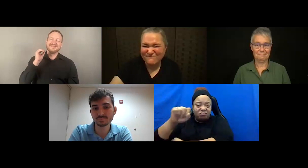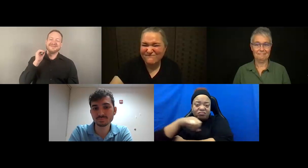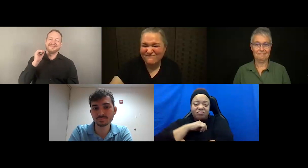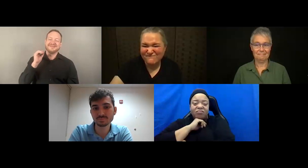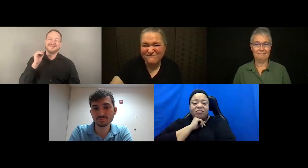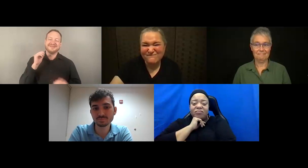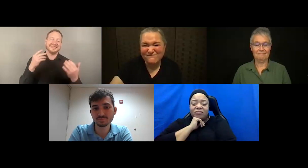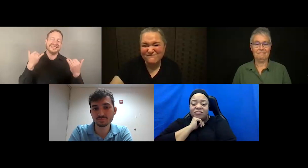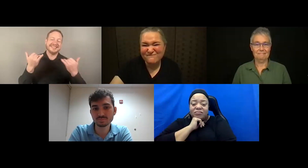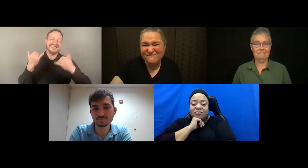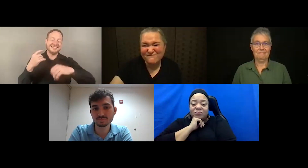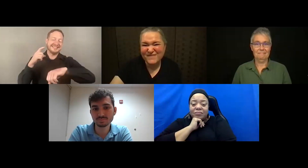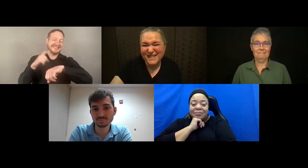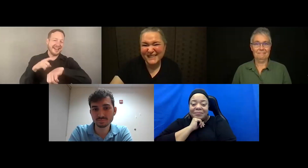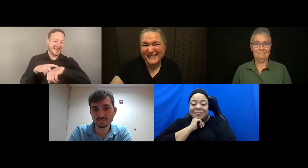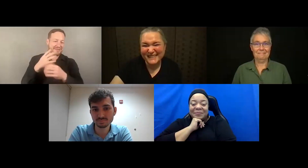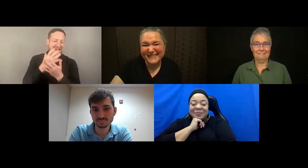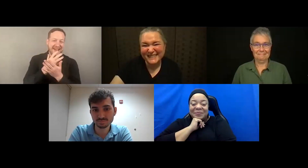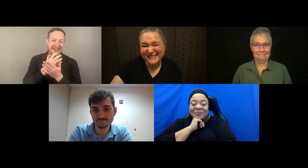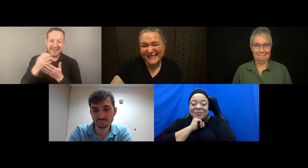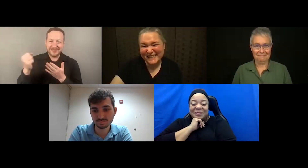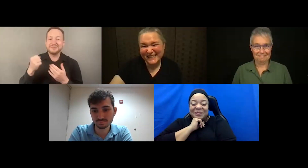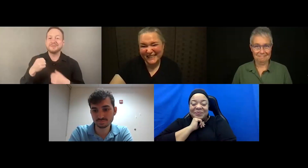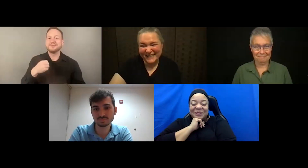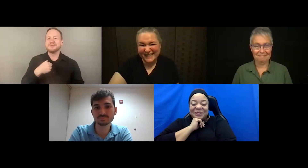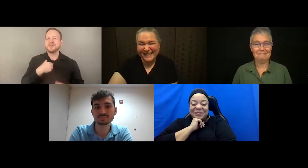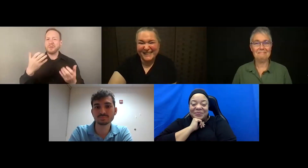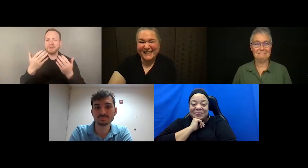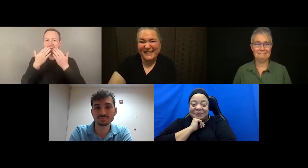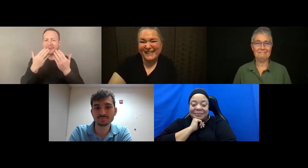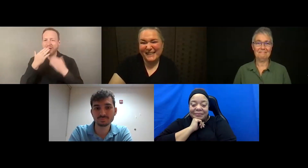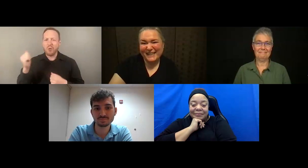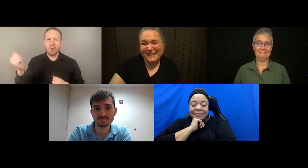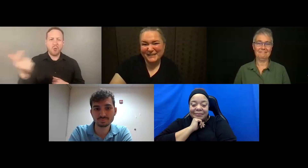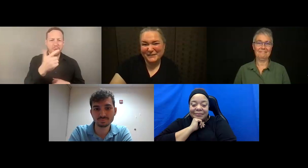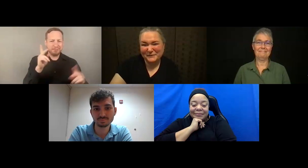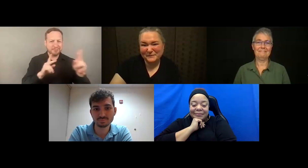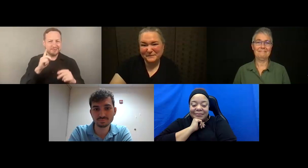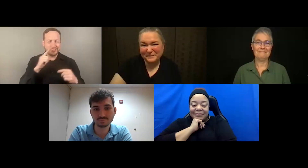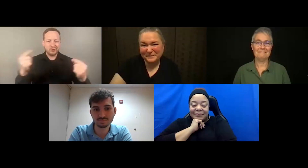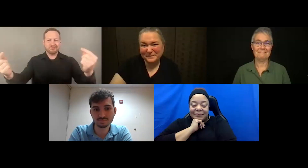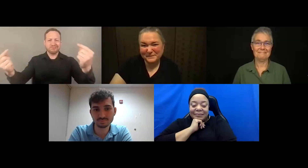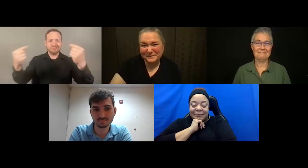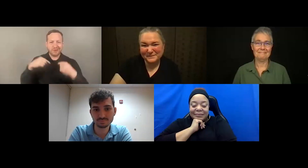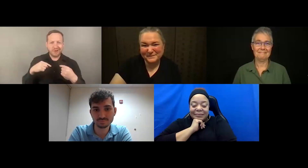I agree with you. Tim: We've come to the top of our hour. I want to thank all of the